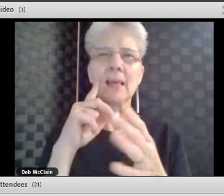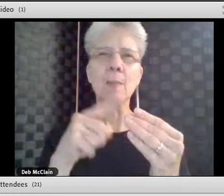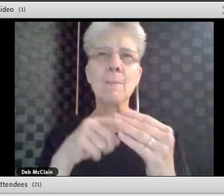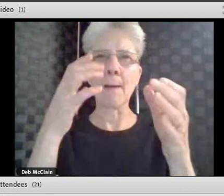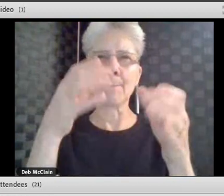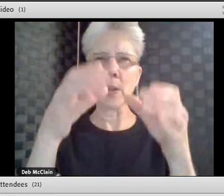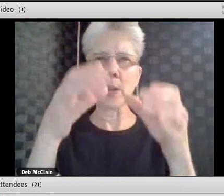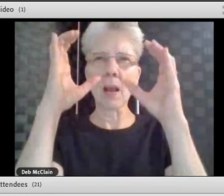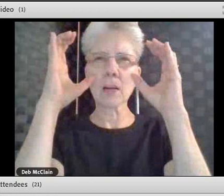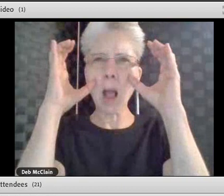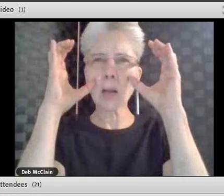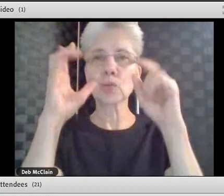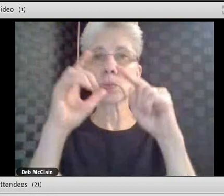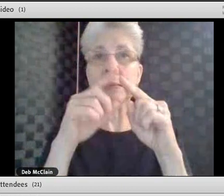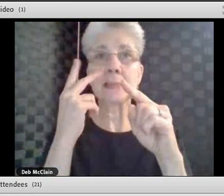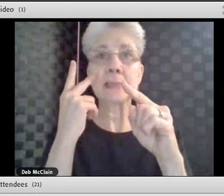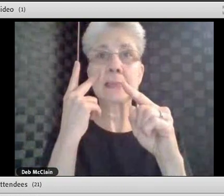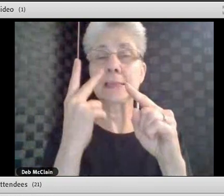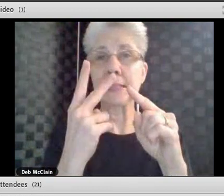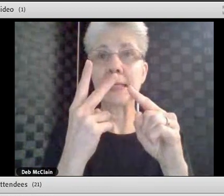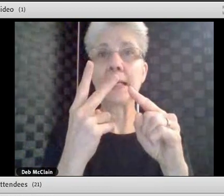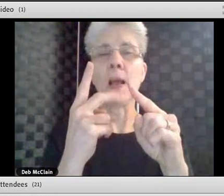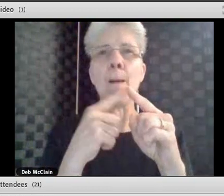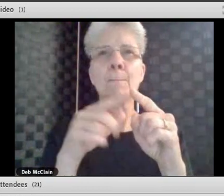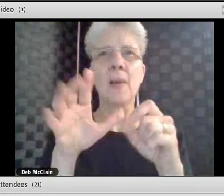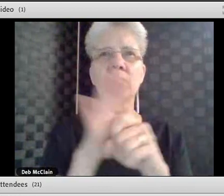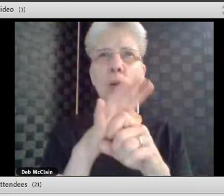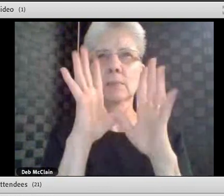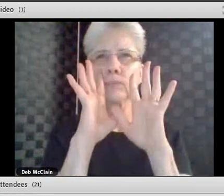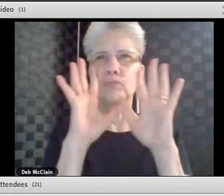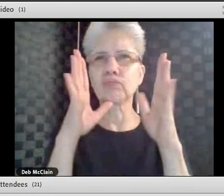where you can't actually see. You're completely immersed in the scenario